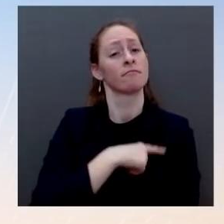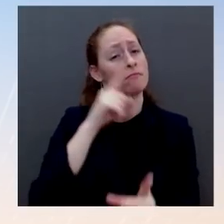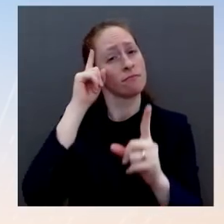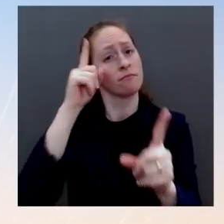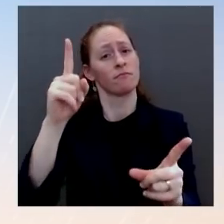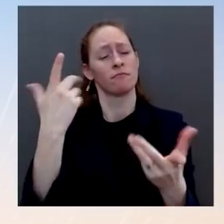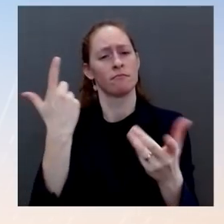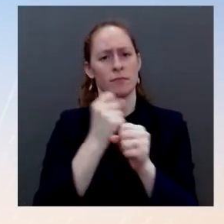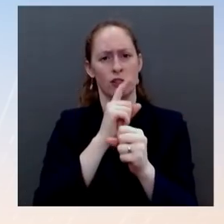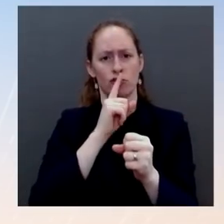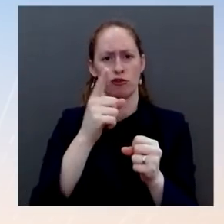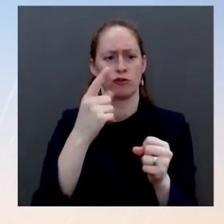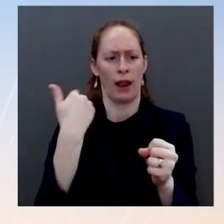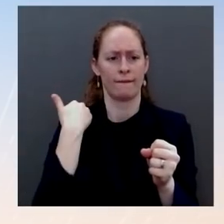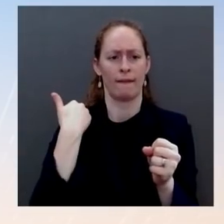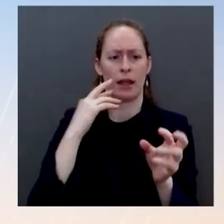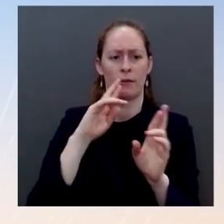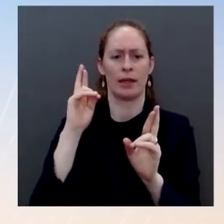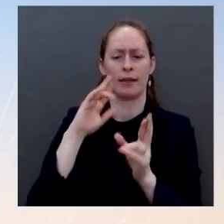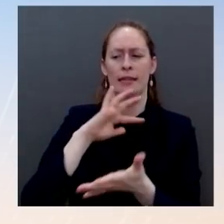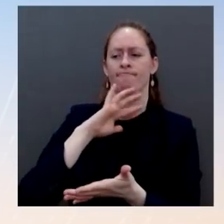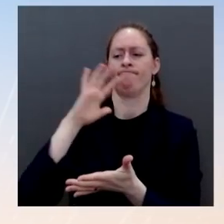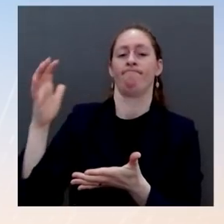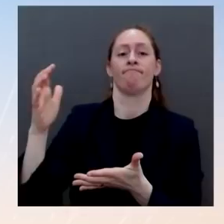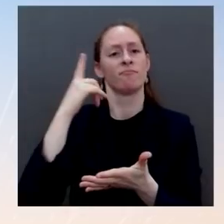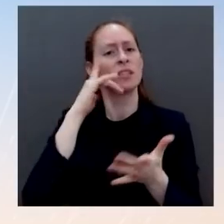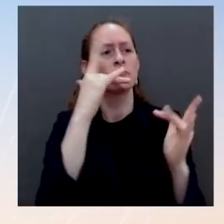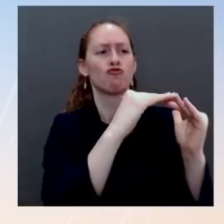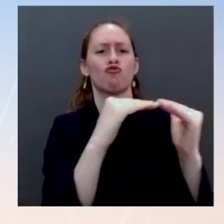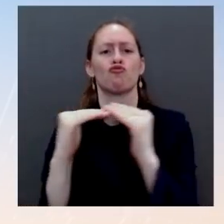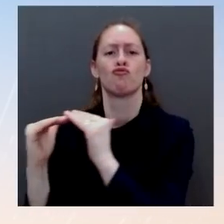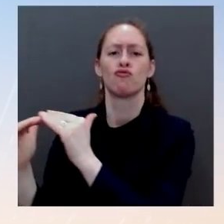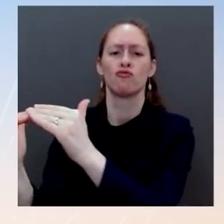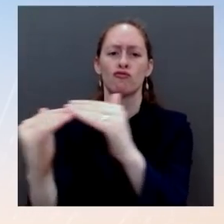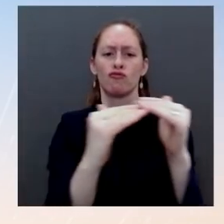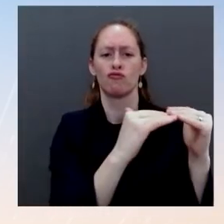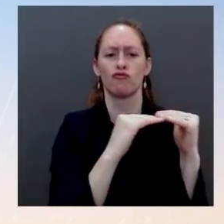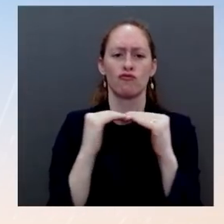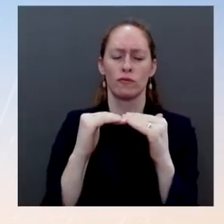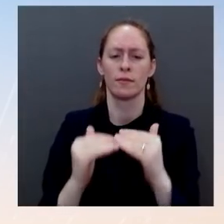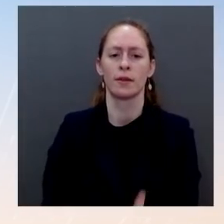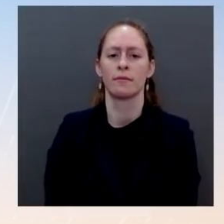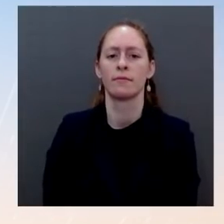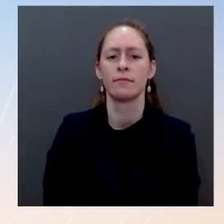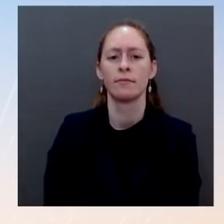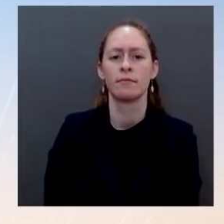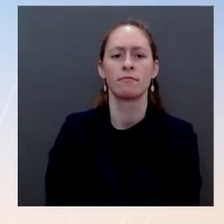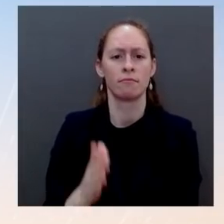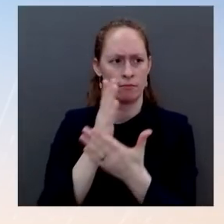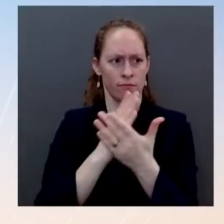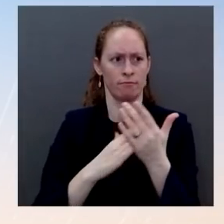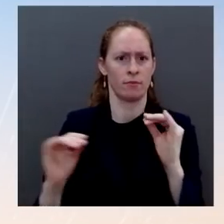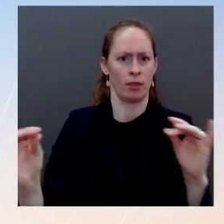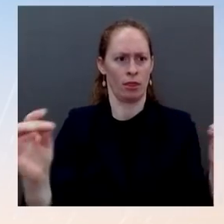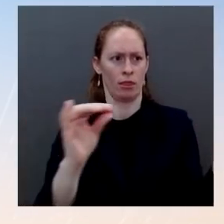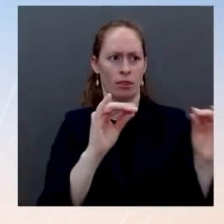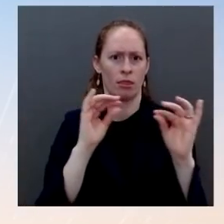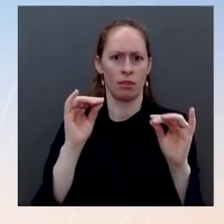that we have canceled, that we have prevented. Obviously, the availability of antibody -- antiviral treatments is not unlimited.